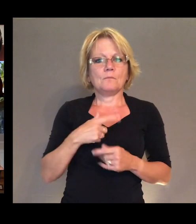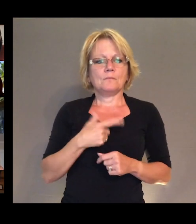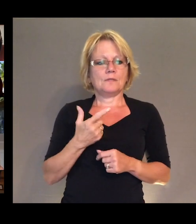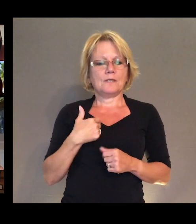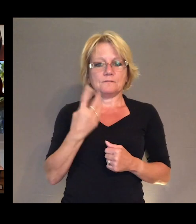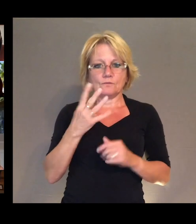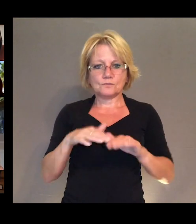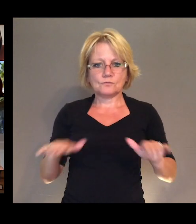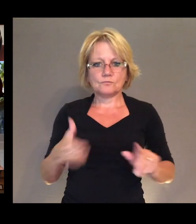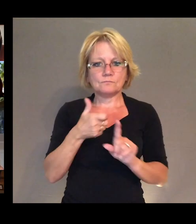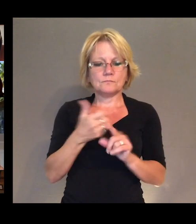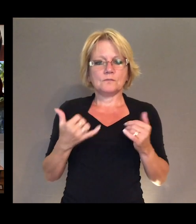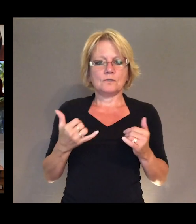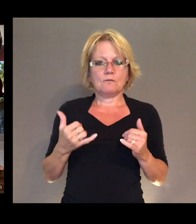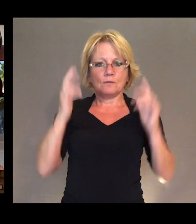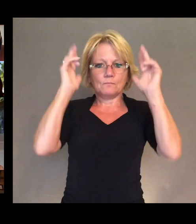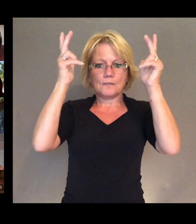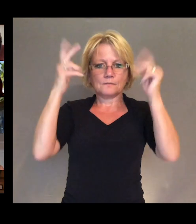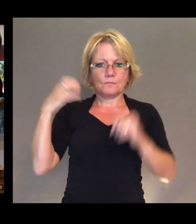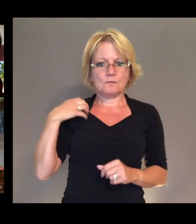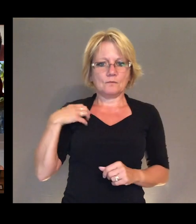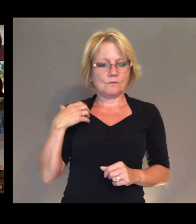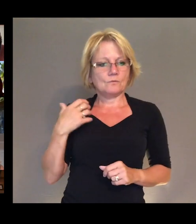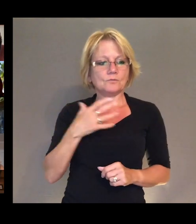current basketball coach at Graydon Bedford, but former basketball coach at Bristol.